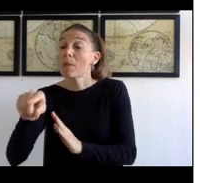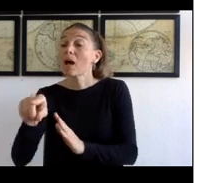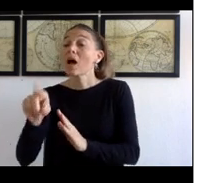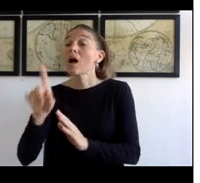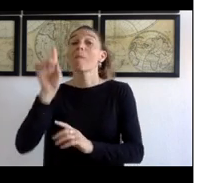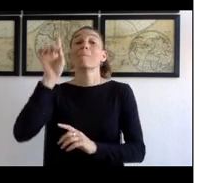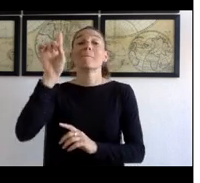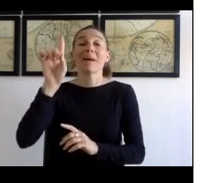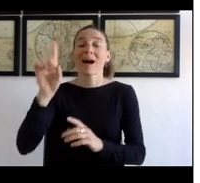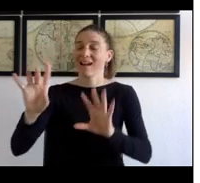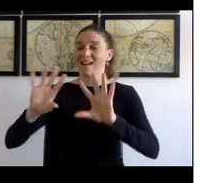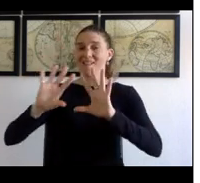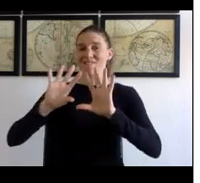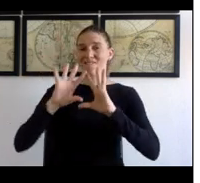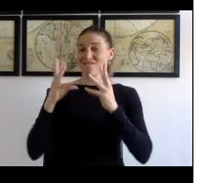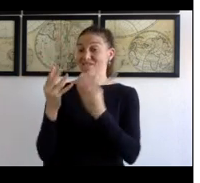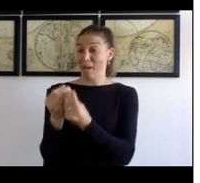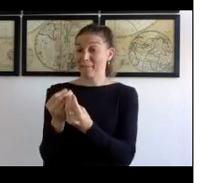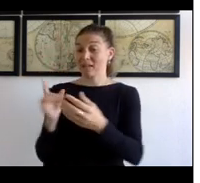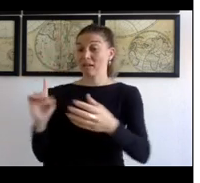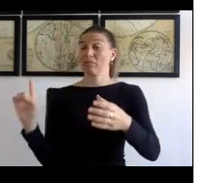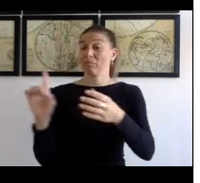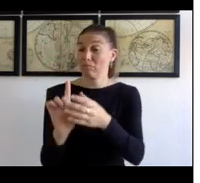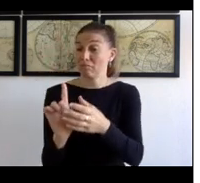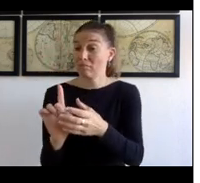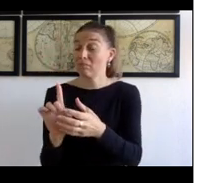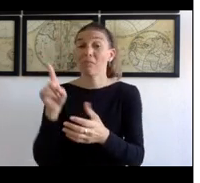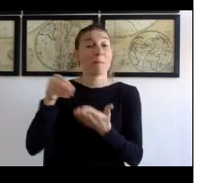with no pay at all, no Social Security or social protection